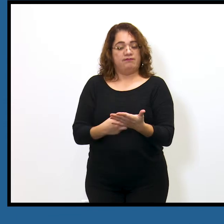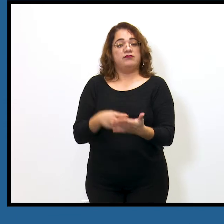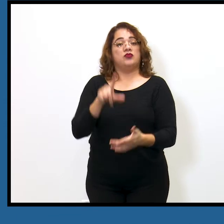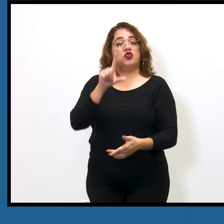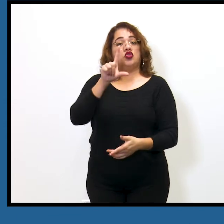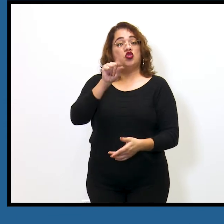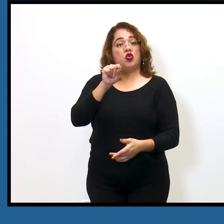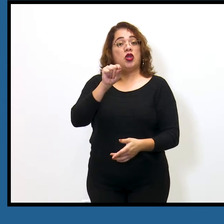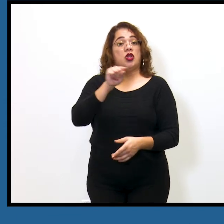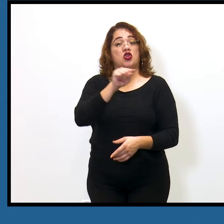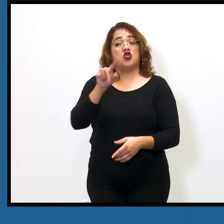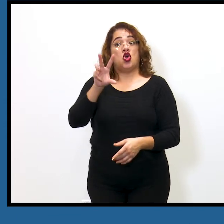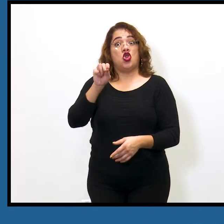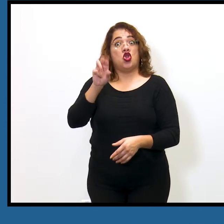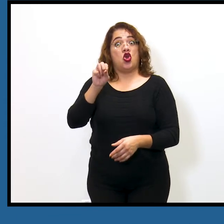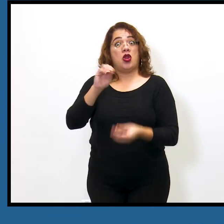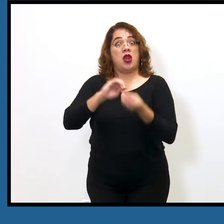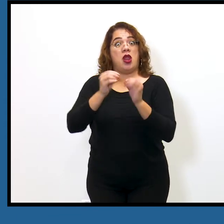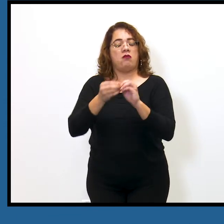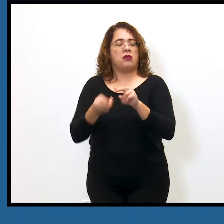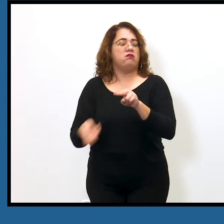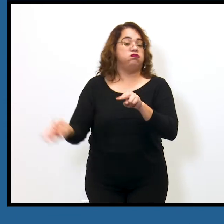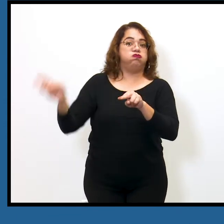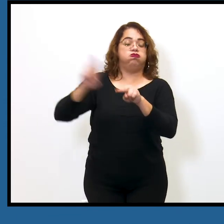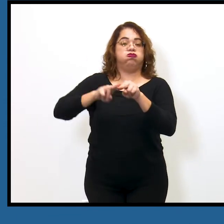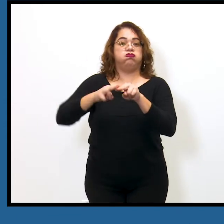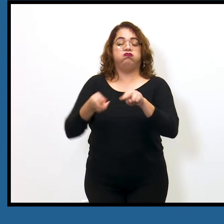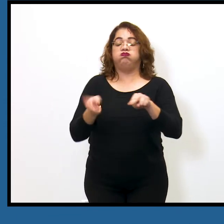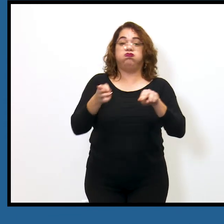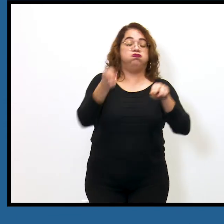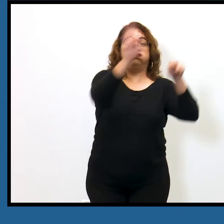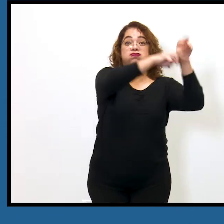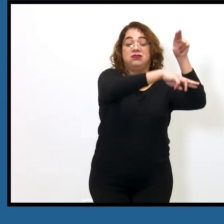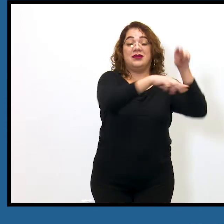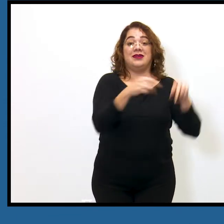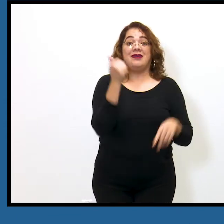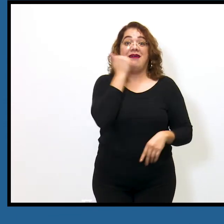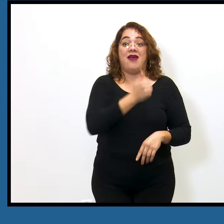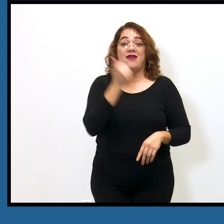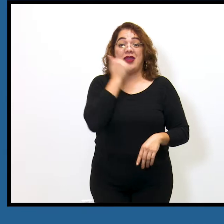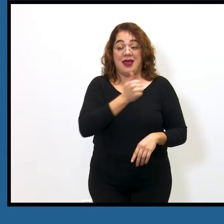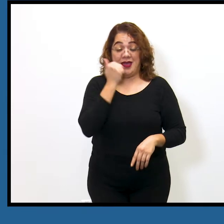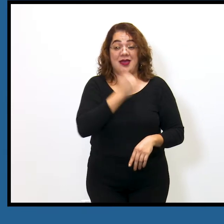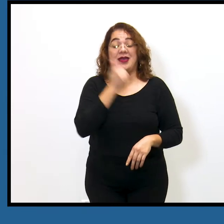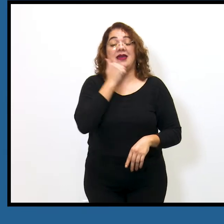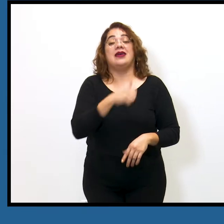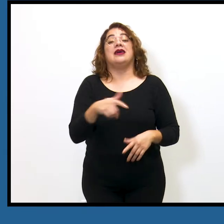day from what we're seeing right now but in this space and we also do have hope as our additional